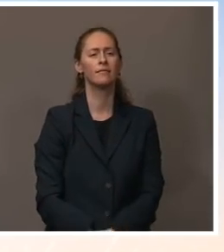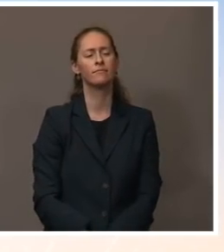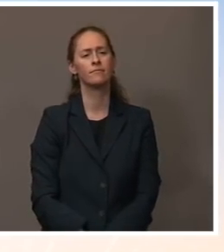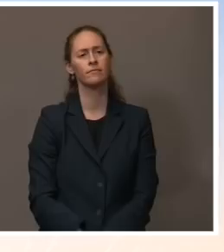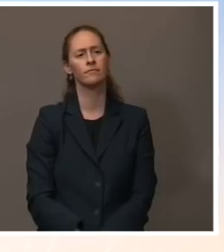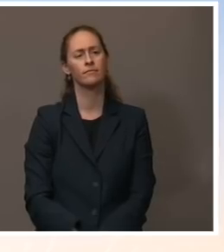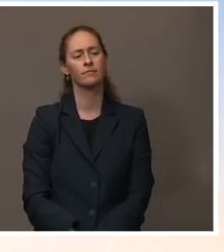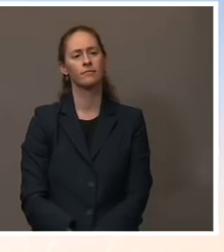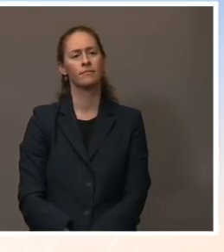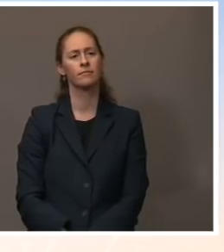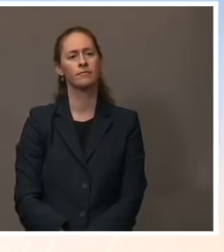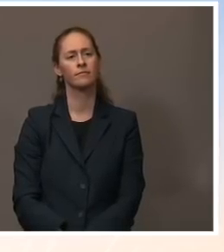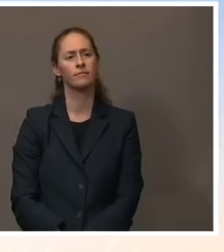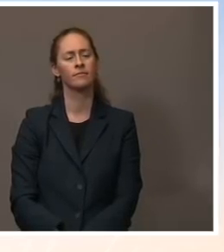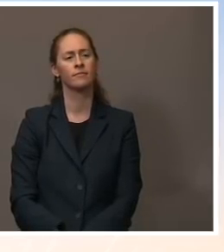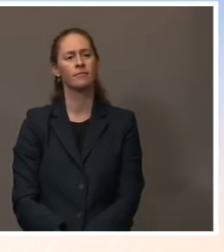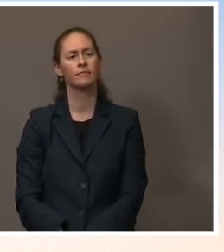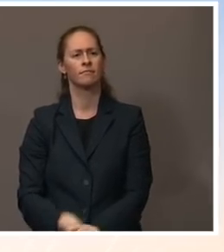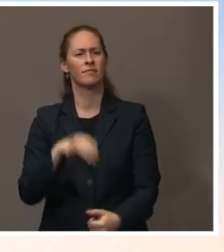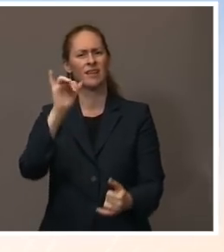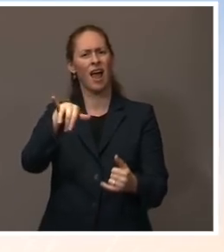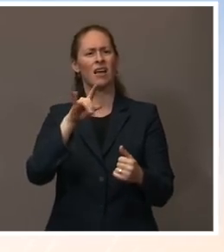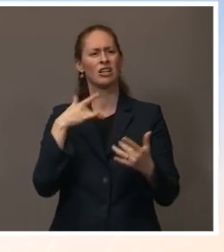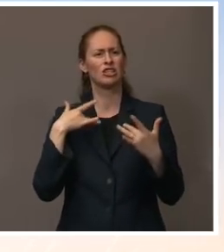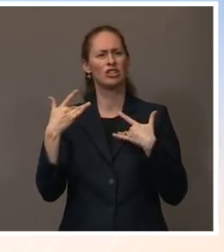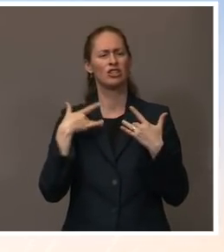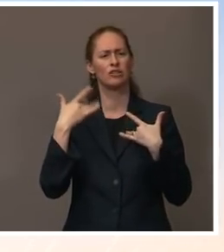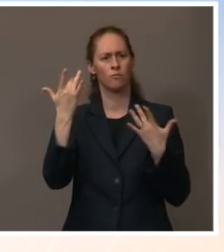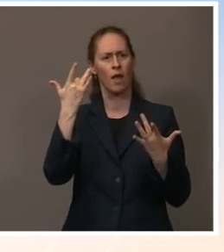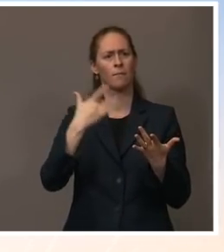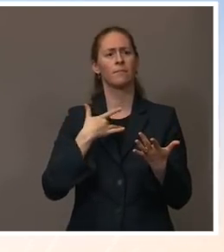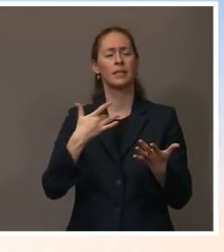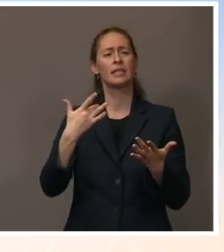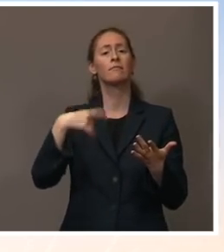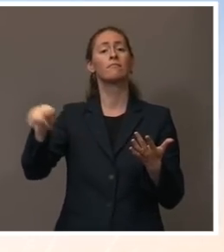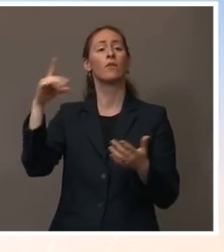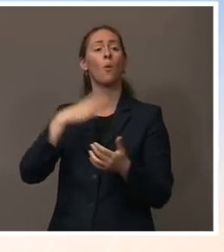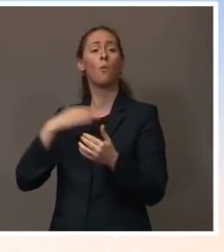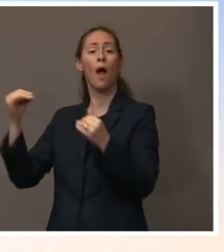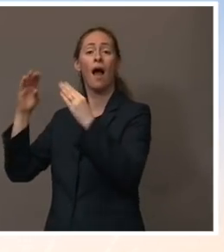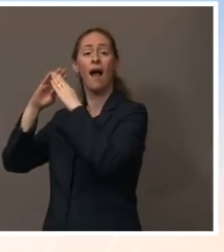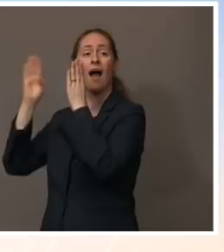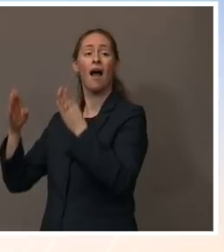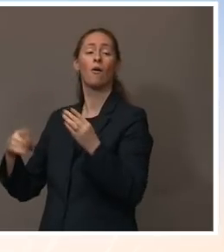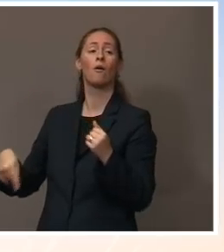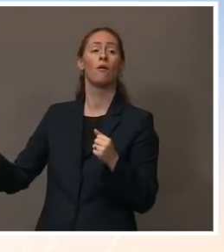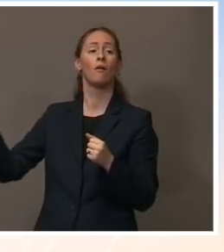The White House has said that, you know, the administration wants to give members of Congress space to negotiate police reform,